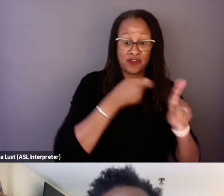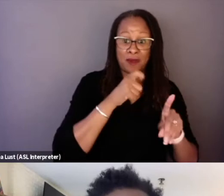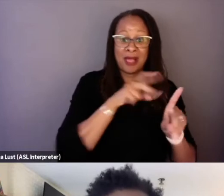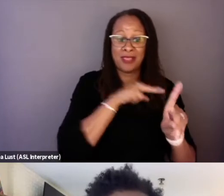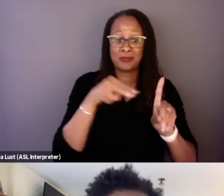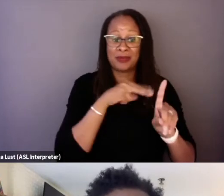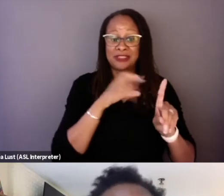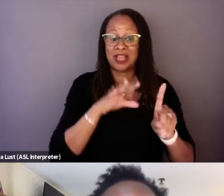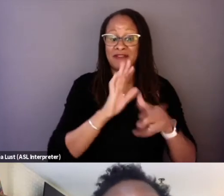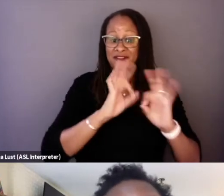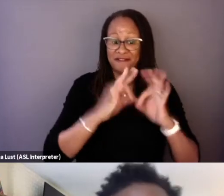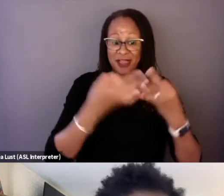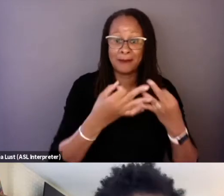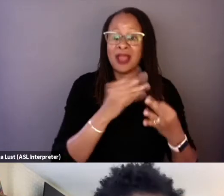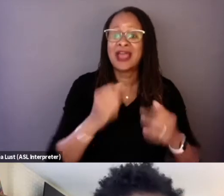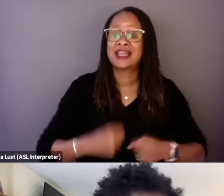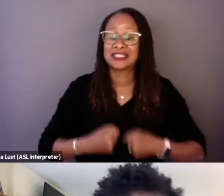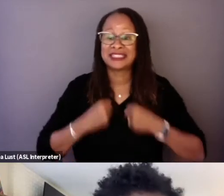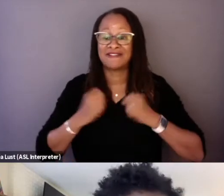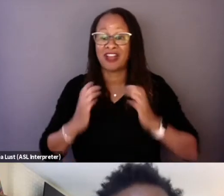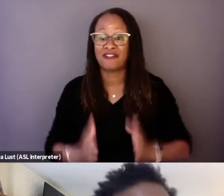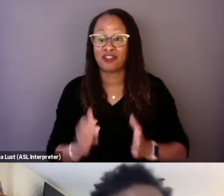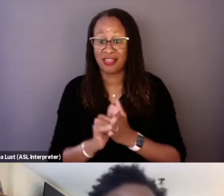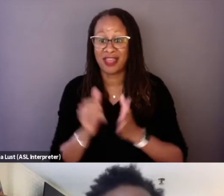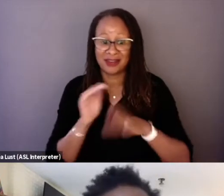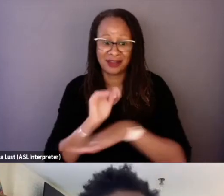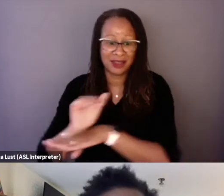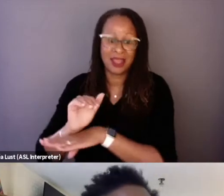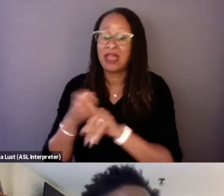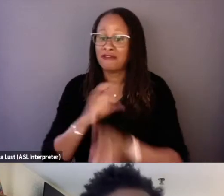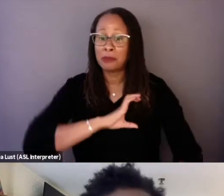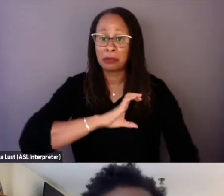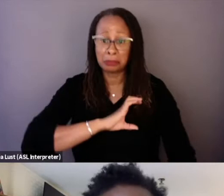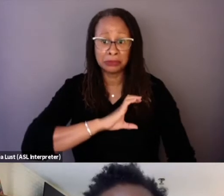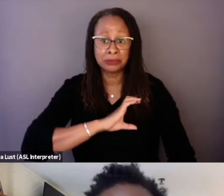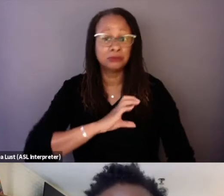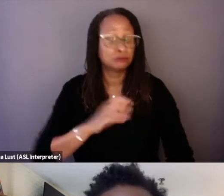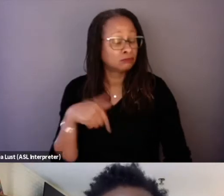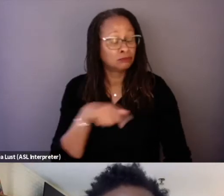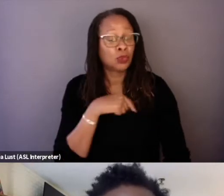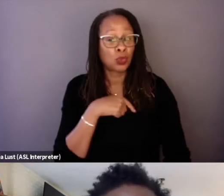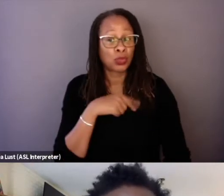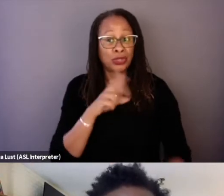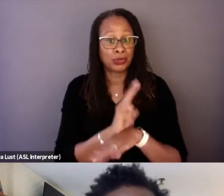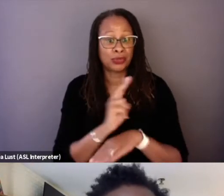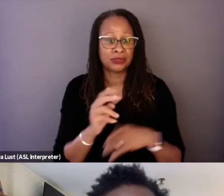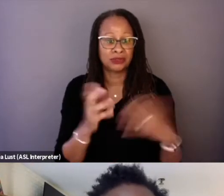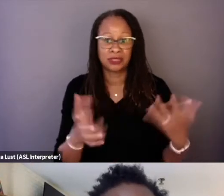of the family and the survivor of that night, and from the police, because we used, even though they wouldn't talk to us,